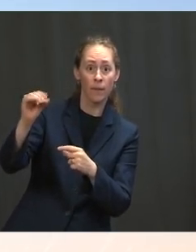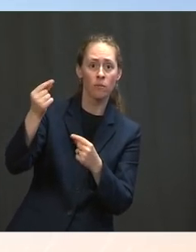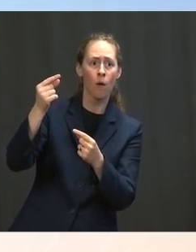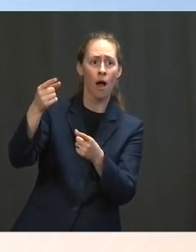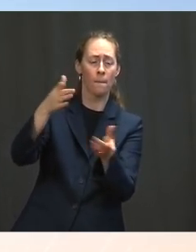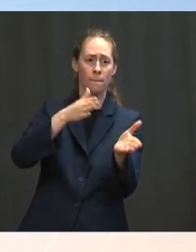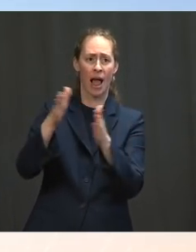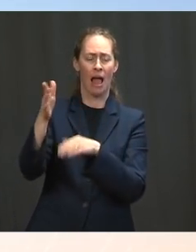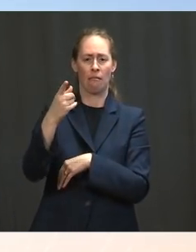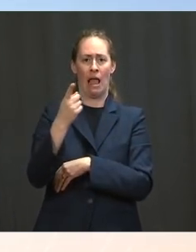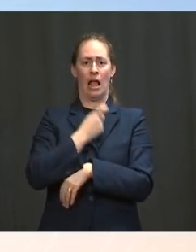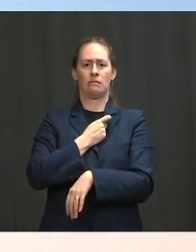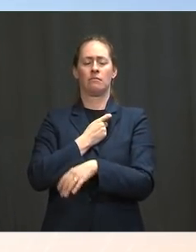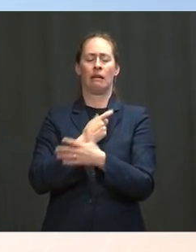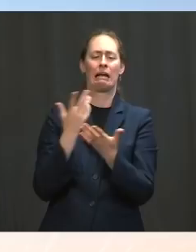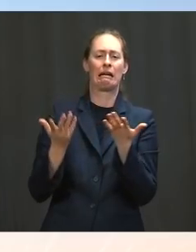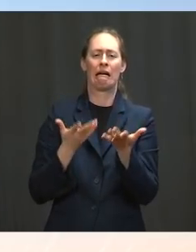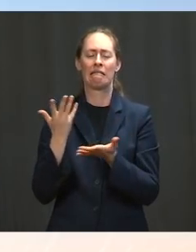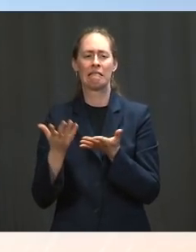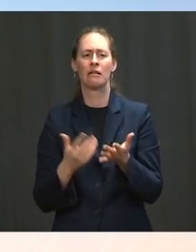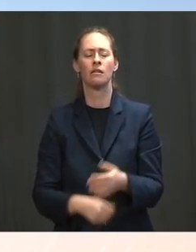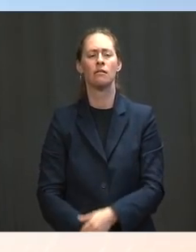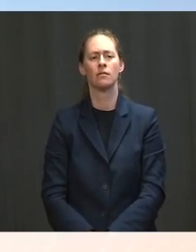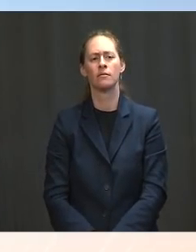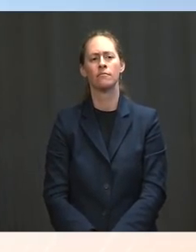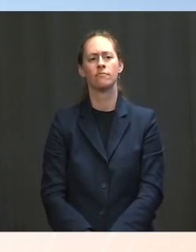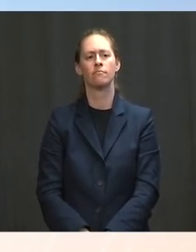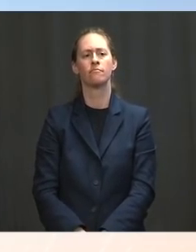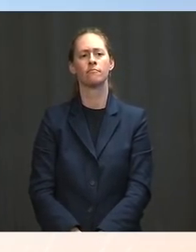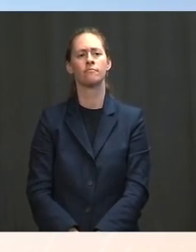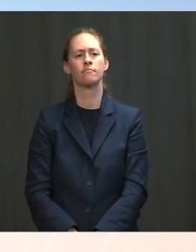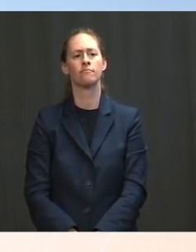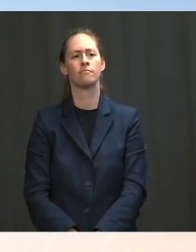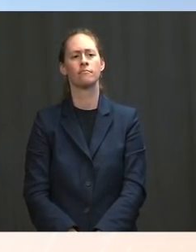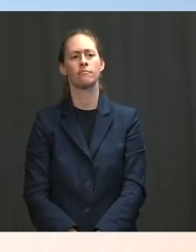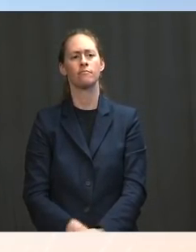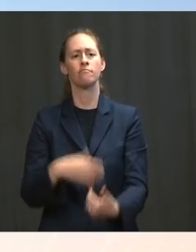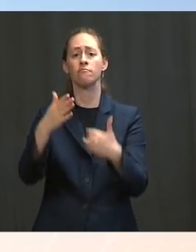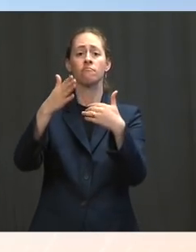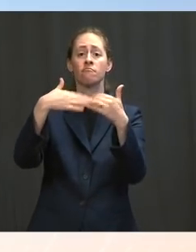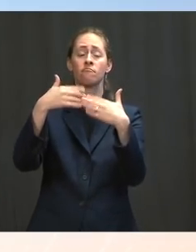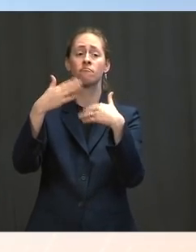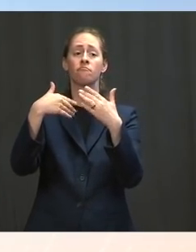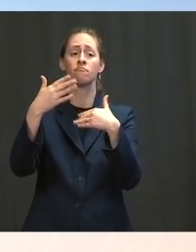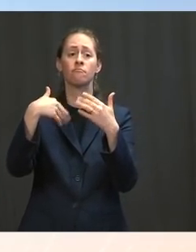But I will say that, regardless of whether a cyberattack impacts critical infrastructure,